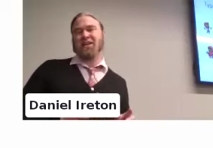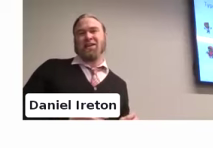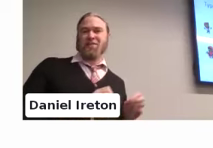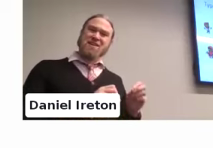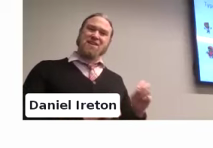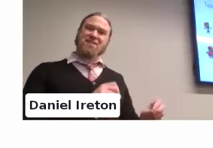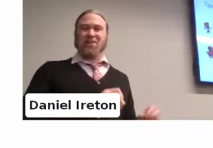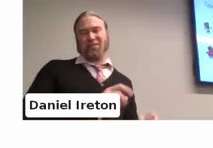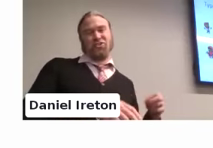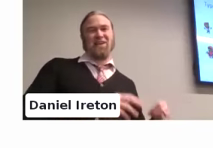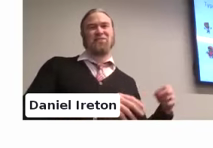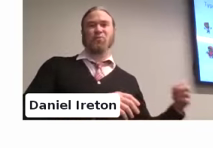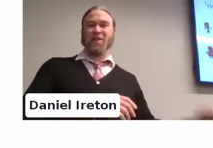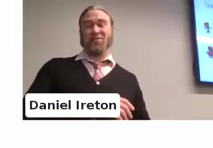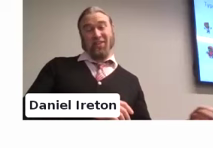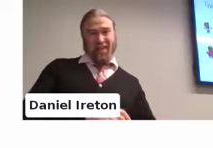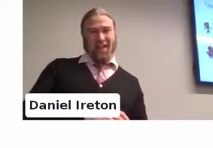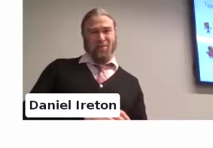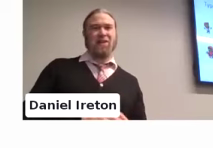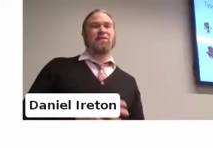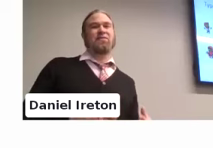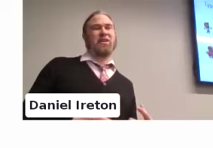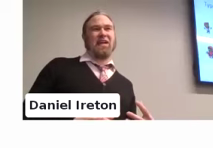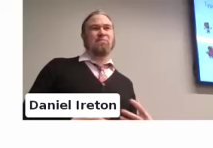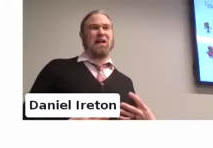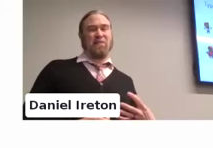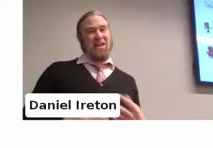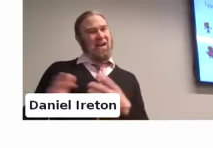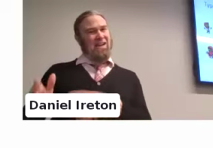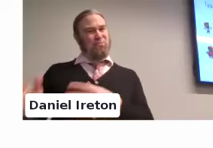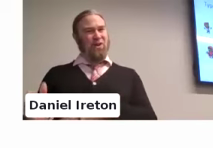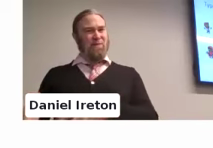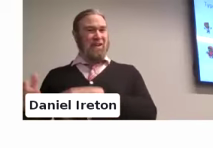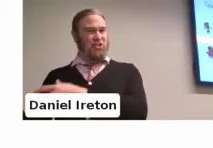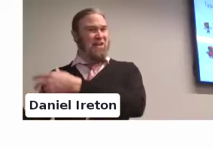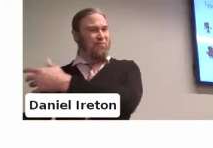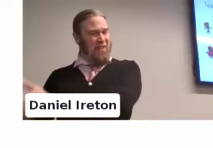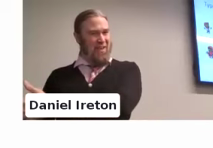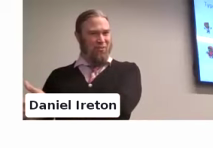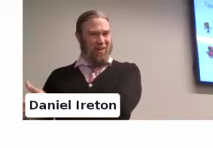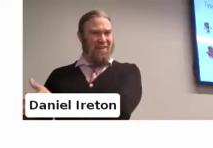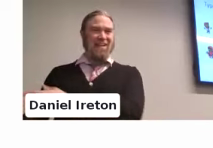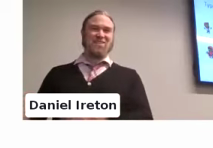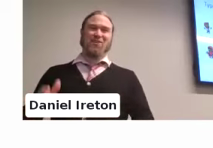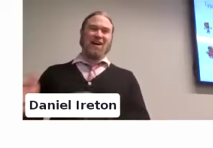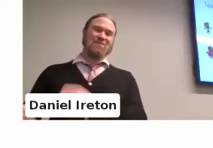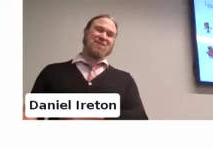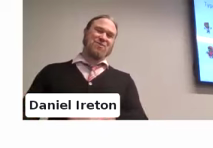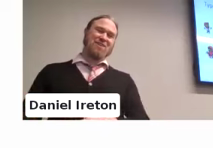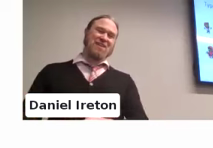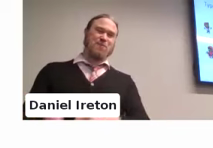Usually less than 1 percent of gaming population, they are not trying to beat the game, they are trying to beat the other players. That's distinct because they are not necessarily trying to win the game.